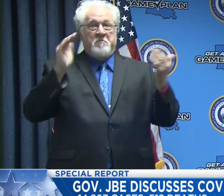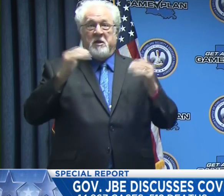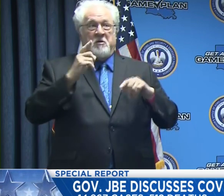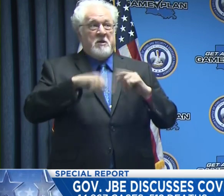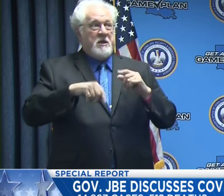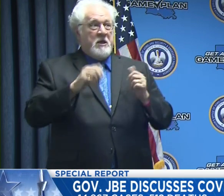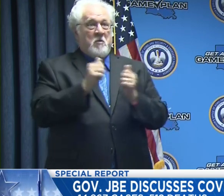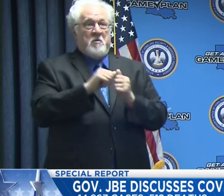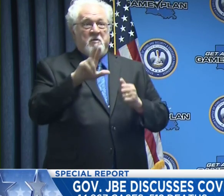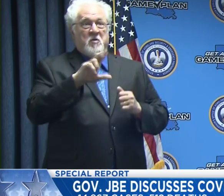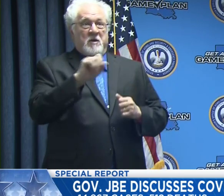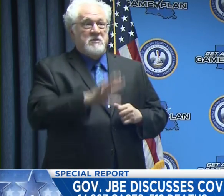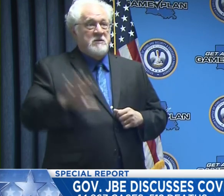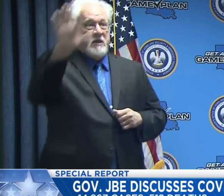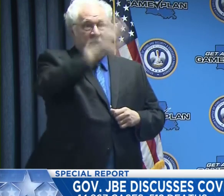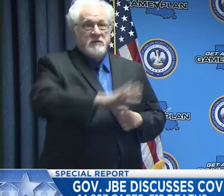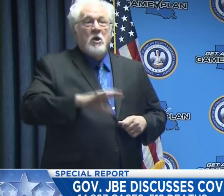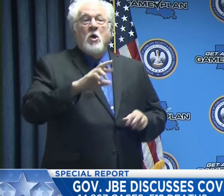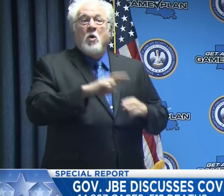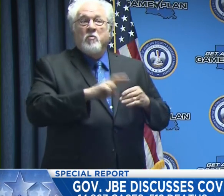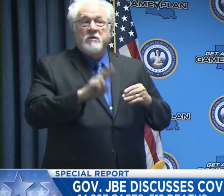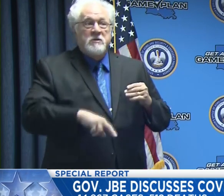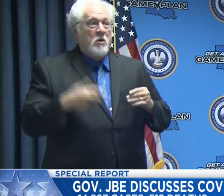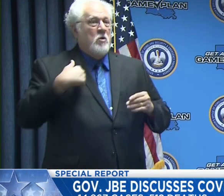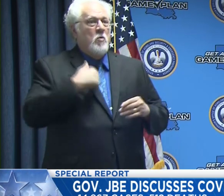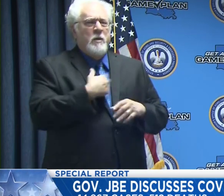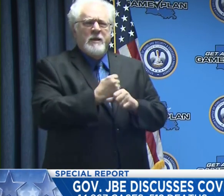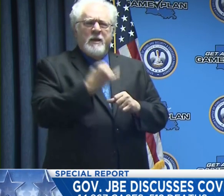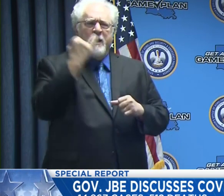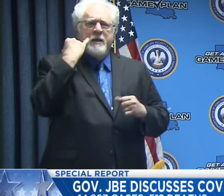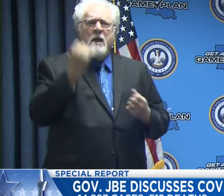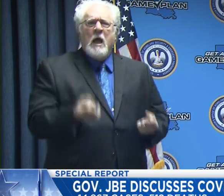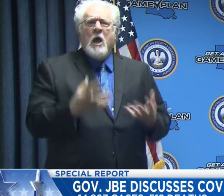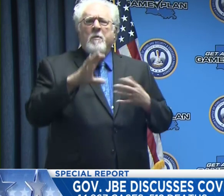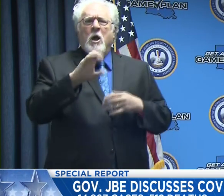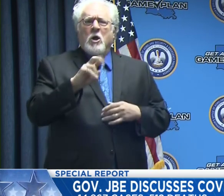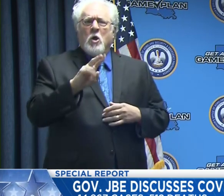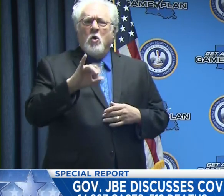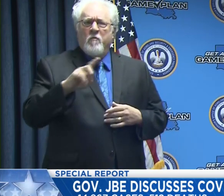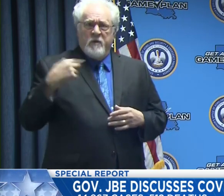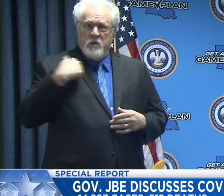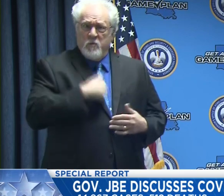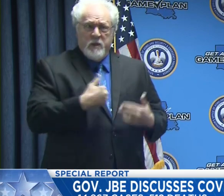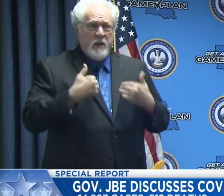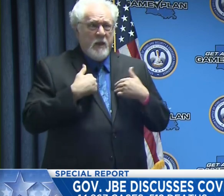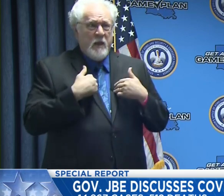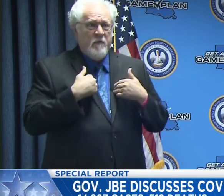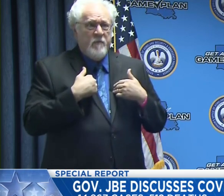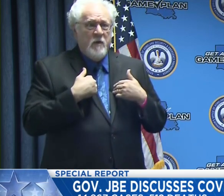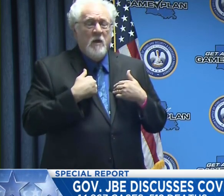A VISIBILITY ACROSS THE STATE OF LOUISIANA THAT IS PRETTY MUCH